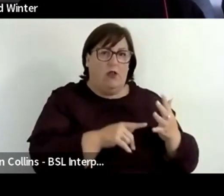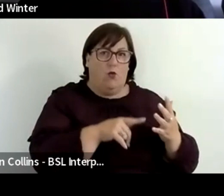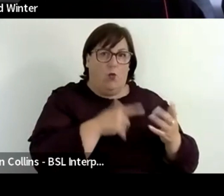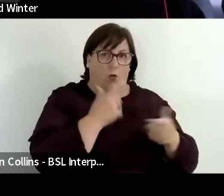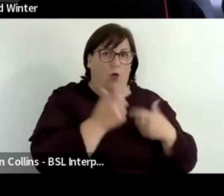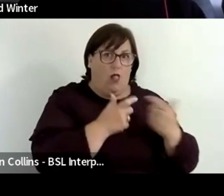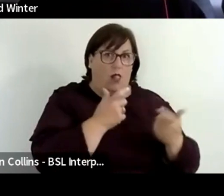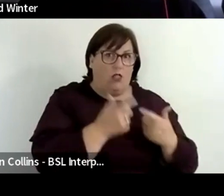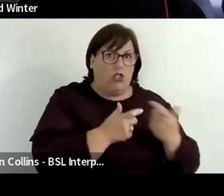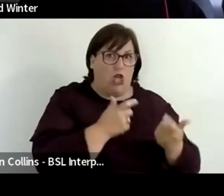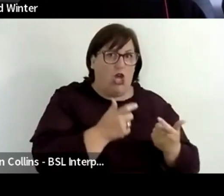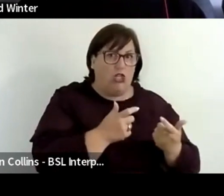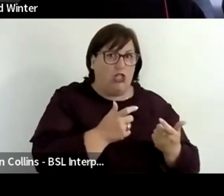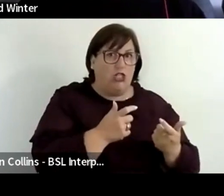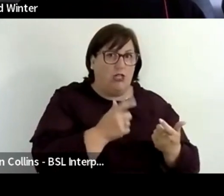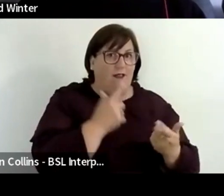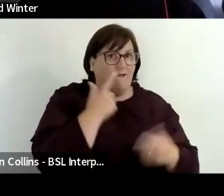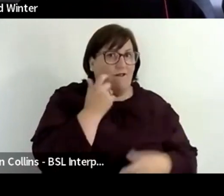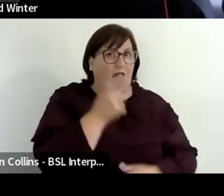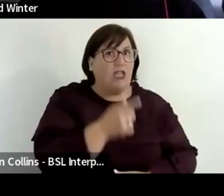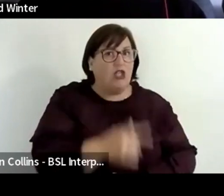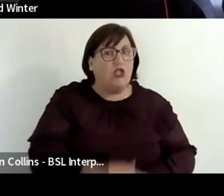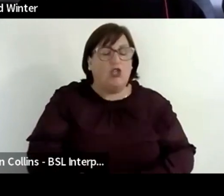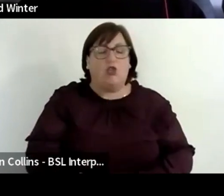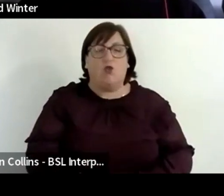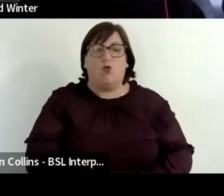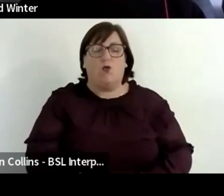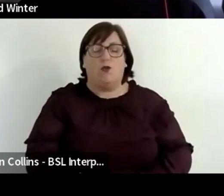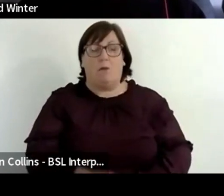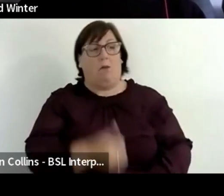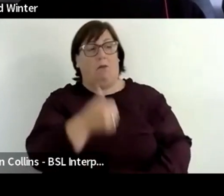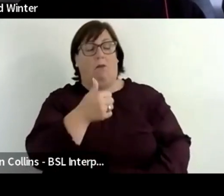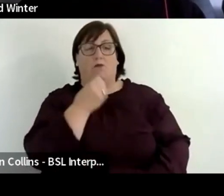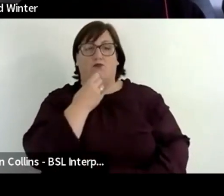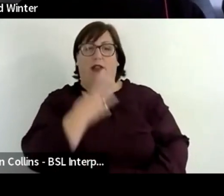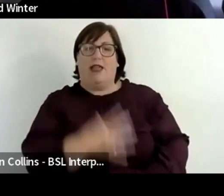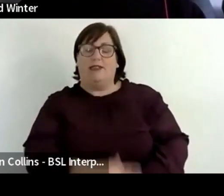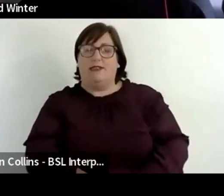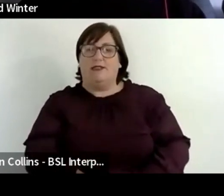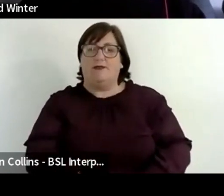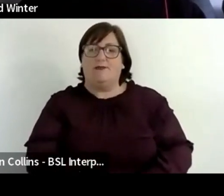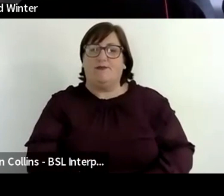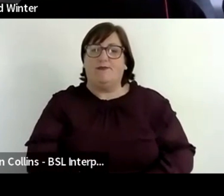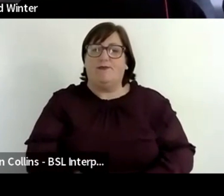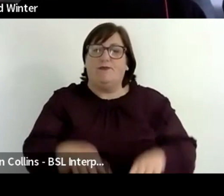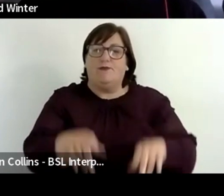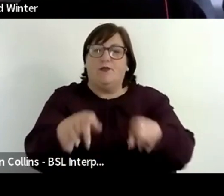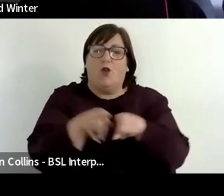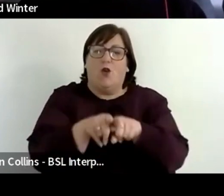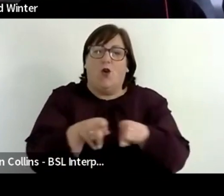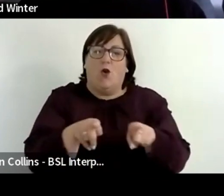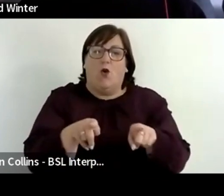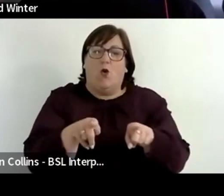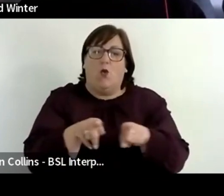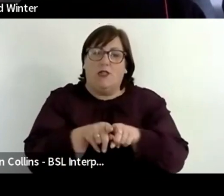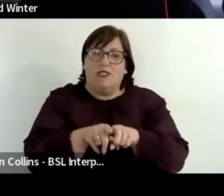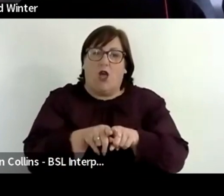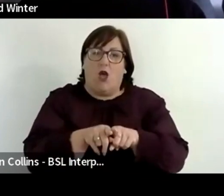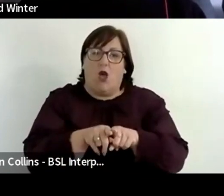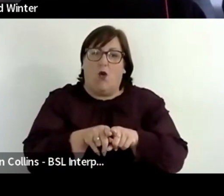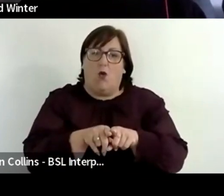Also to say to anyone listening, you can also access one-to-one support